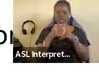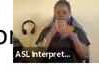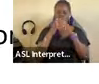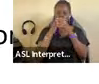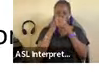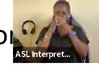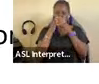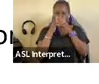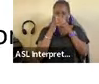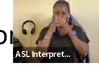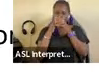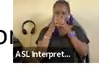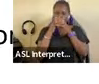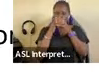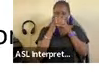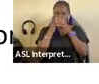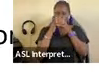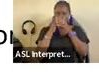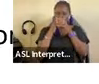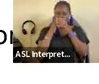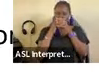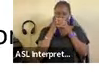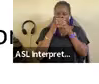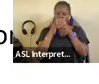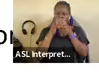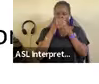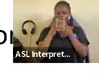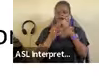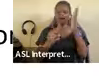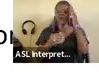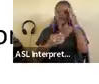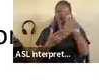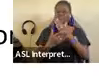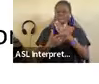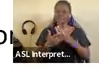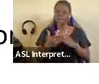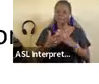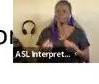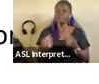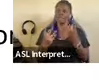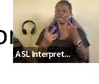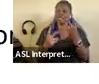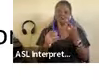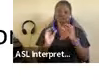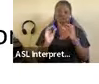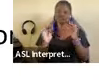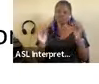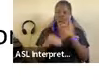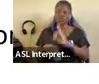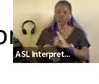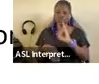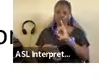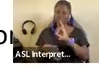However, we know that there are many people who don't have insurance and who remain exposed and outside of the healthcare system.